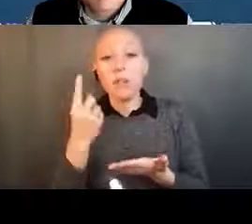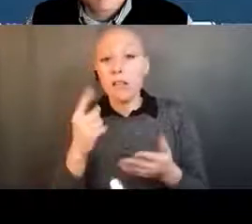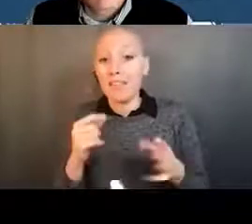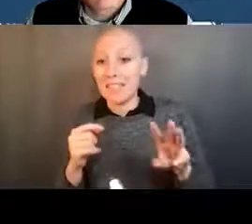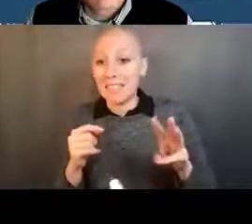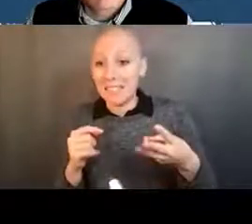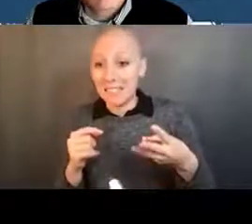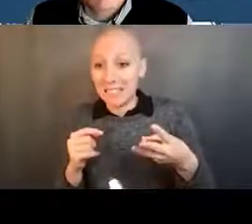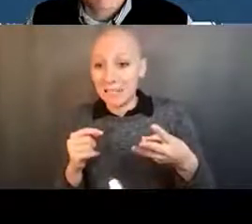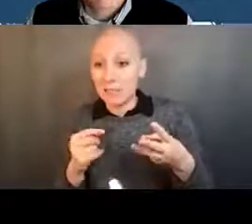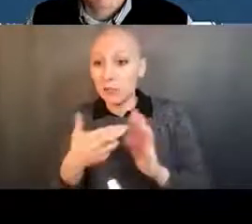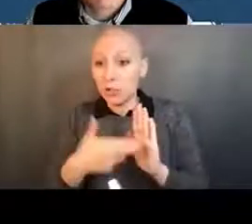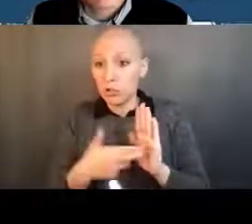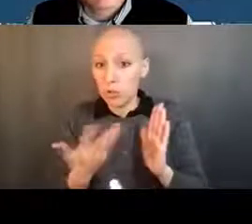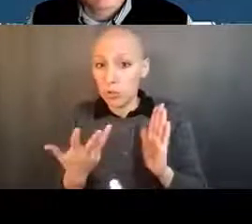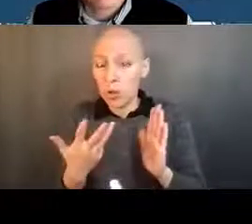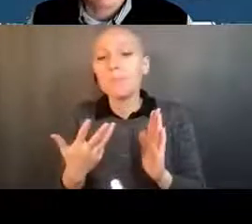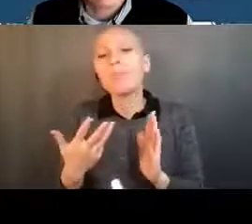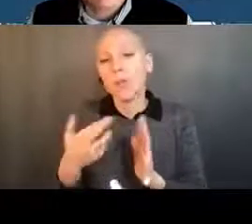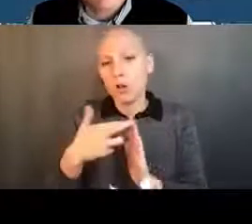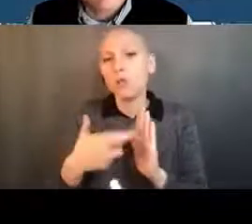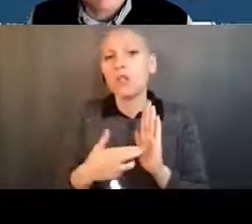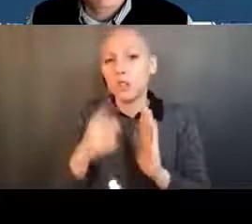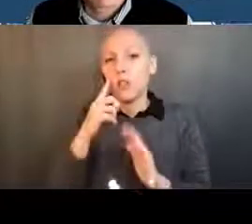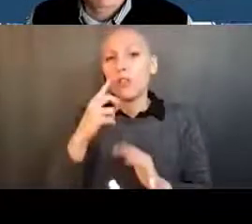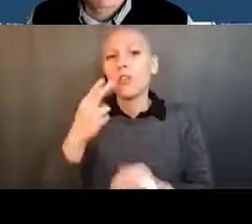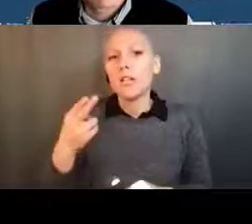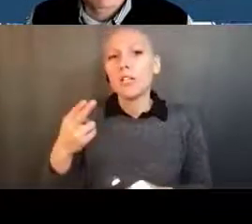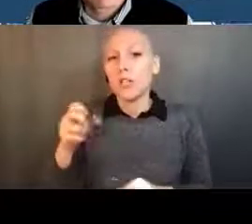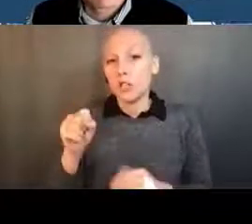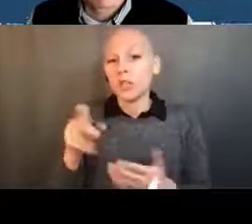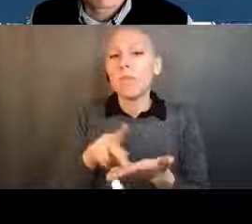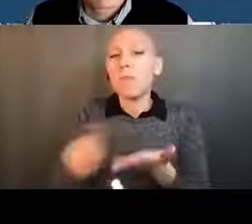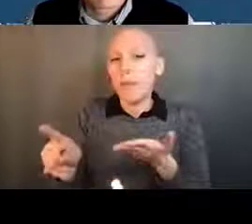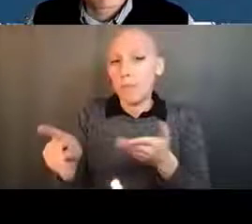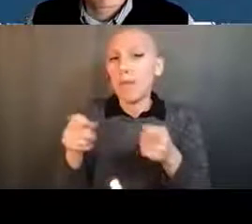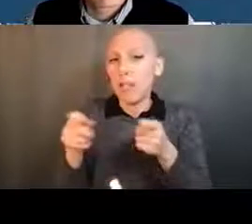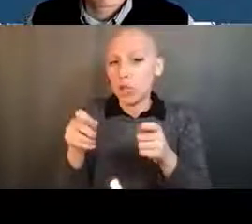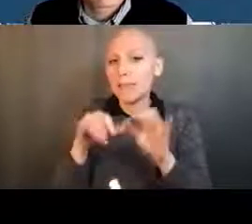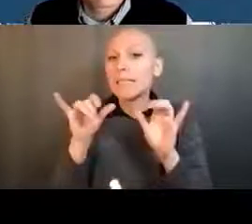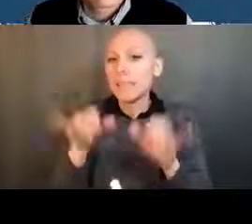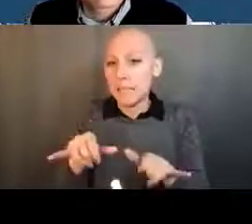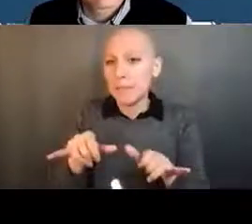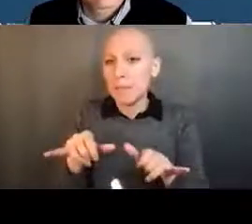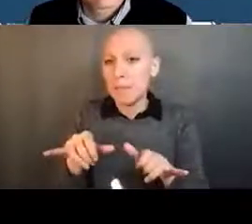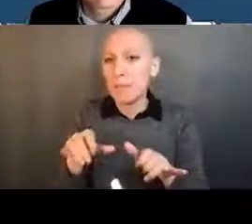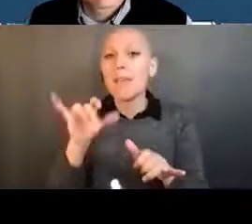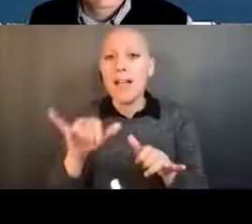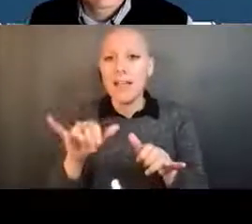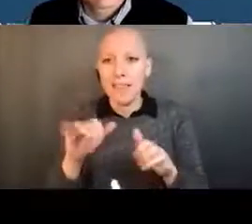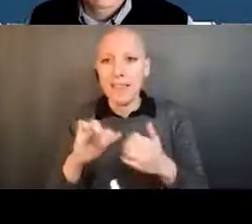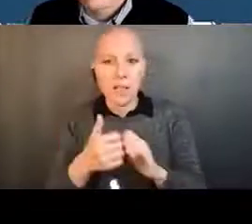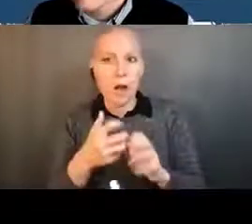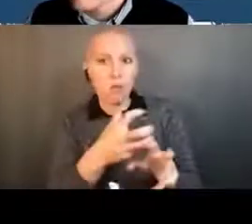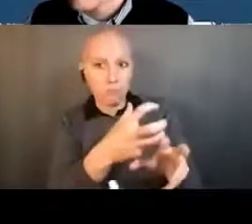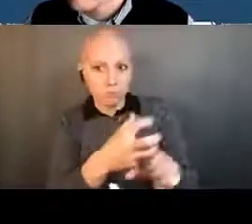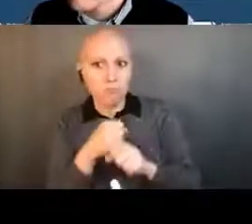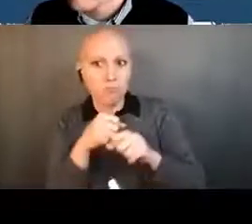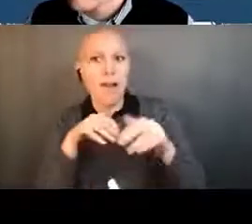and Human Services payment management system which is what allows you access to your funds that you've been awarded and how you draw it.